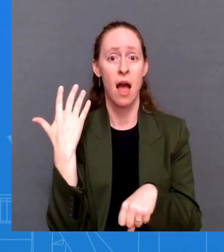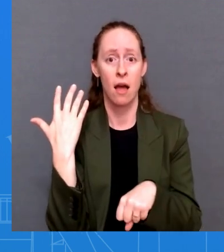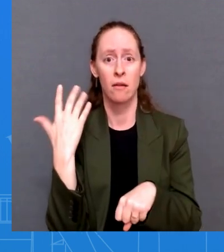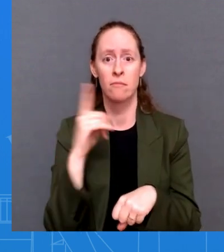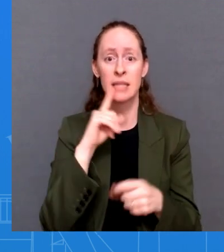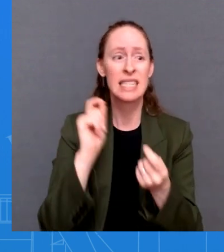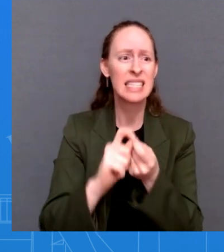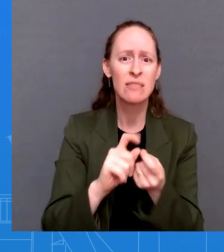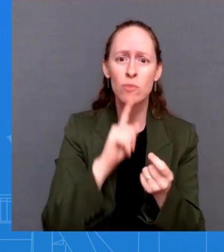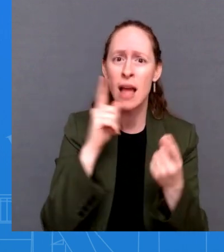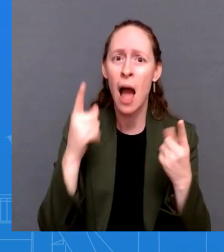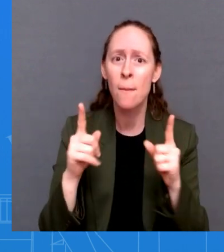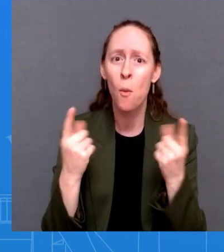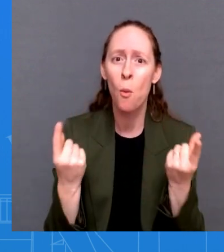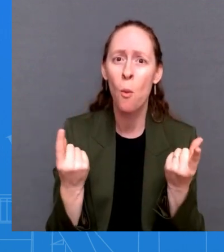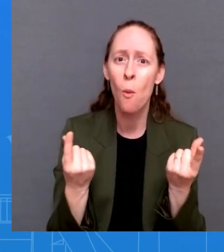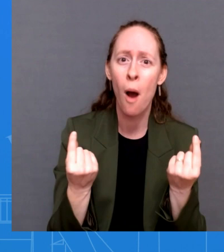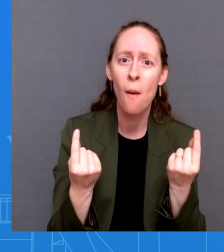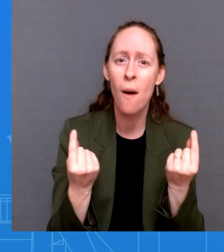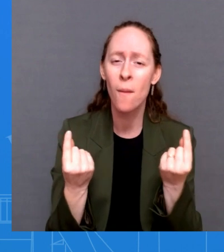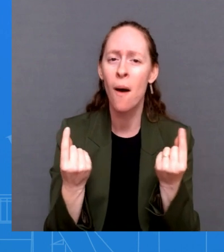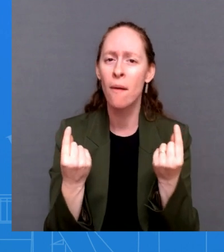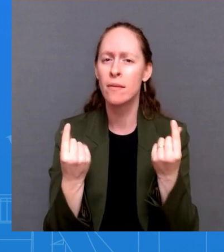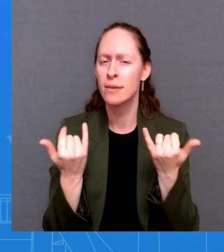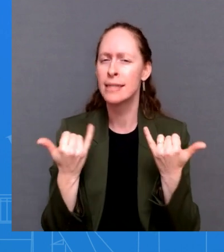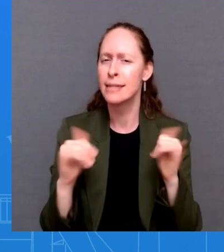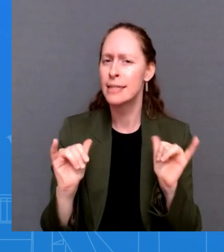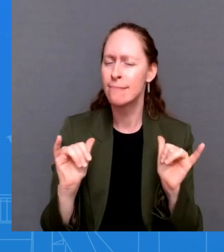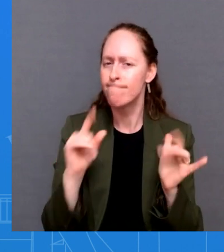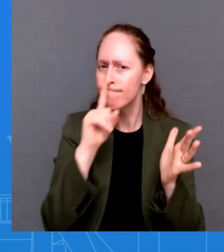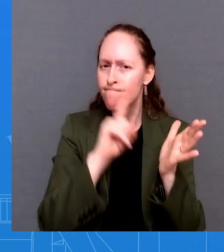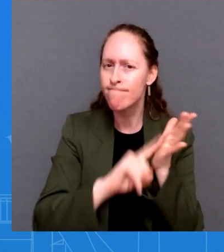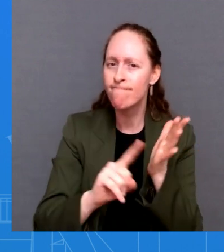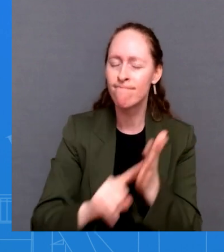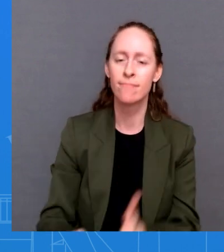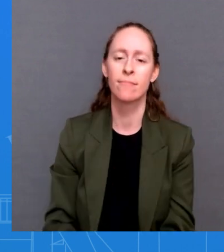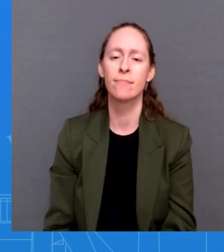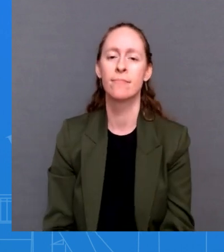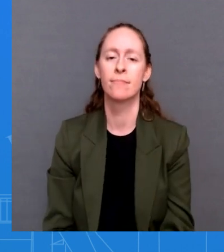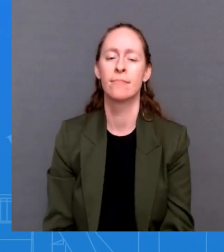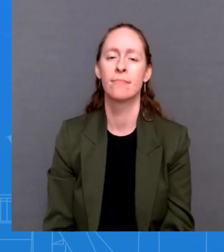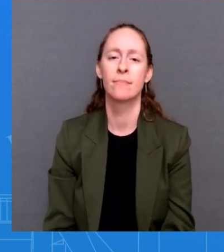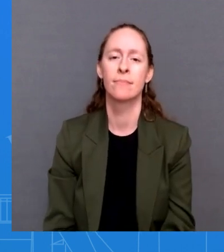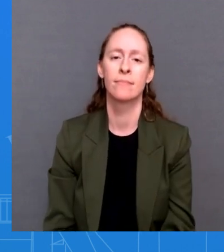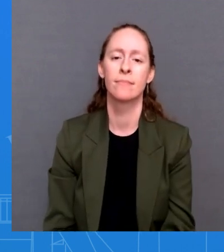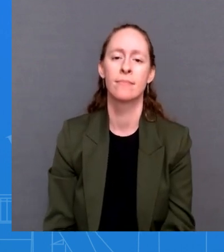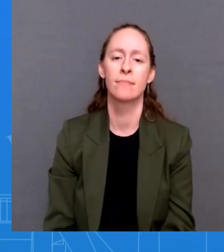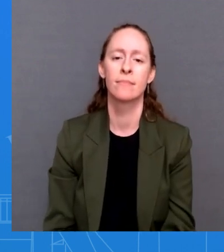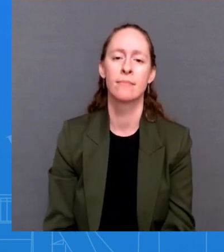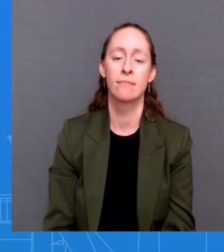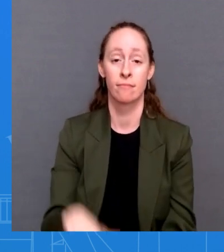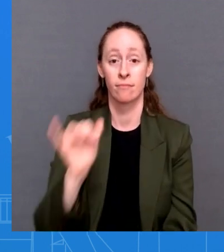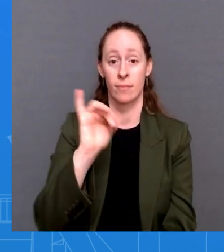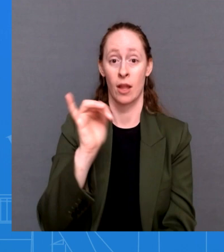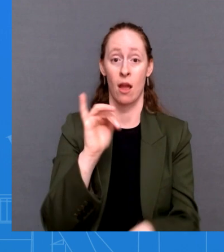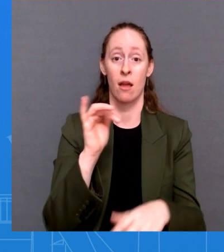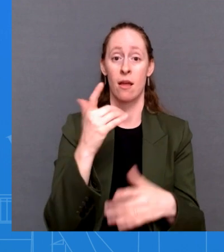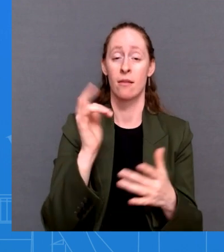as well or date on data. In terms of the vials compared to doses, jurisdictions are experiencing a higher number of vaccines